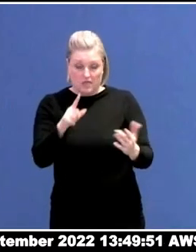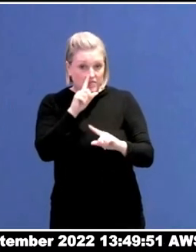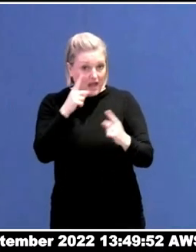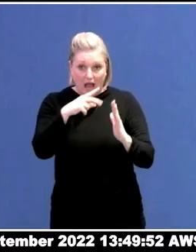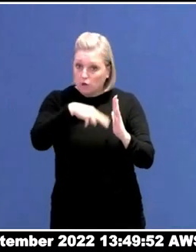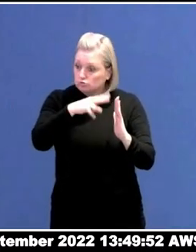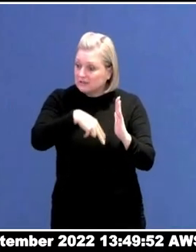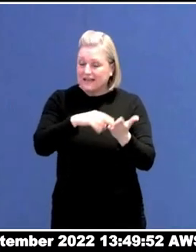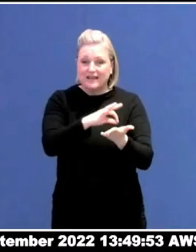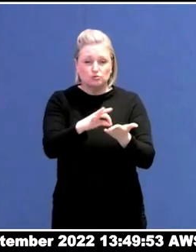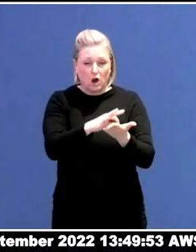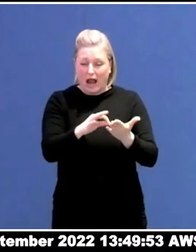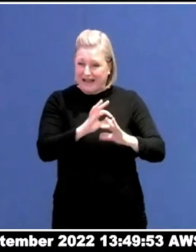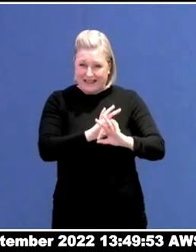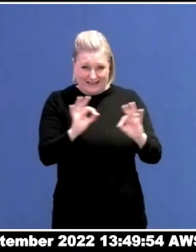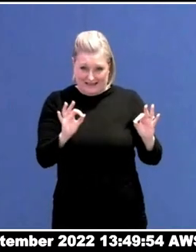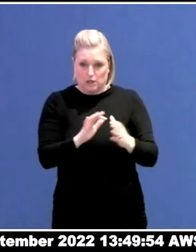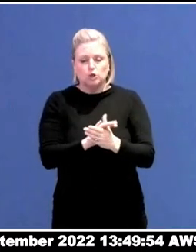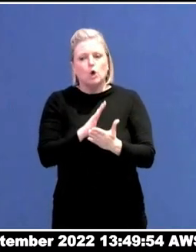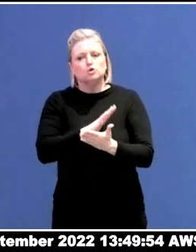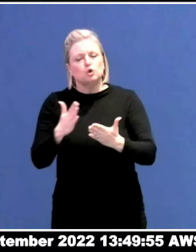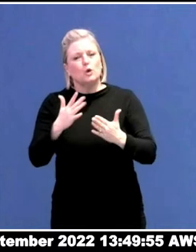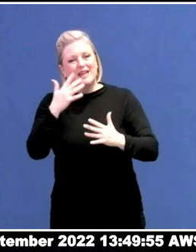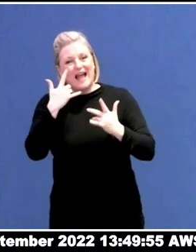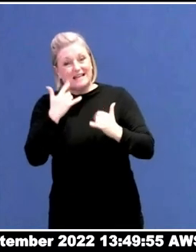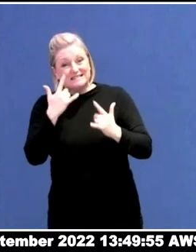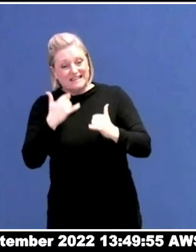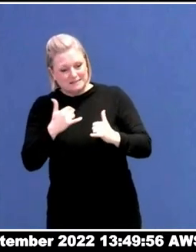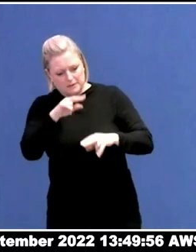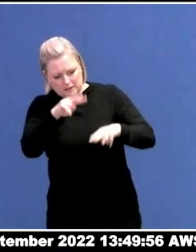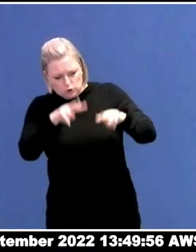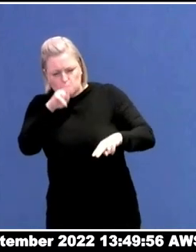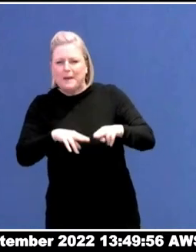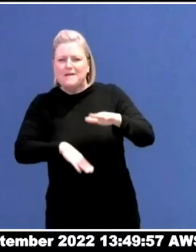So, this assessment process needs to be with occupational therapists, teachers,